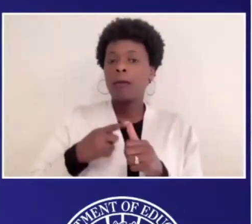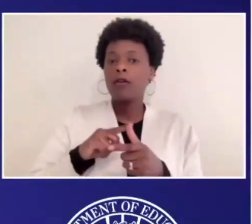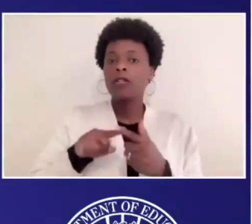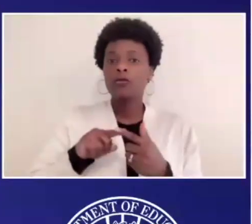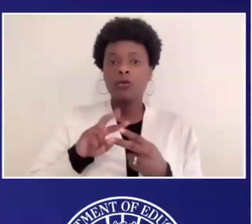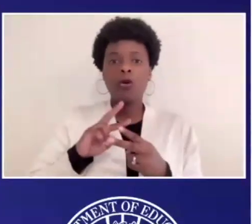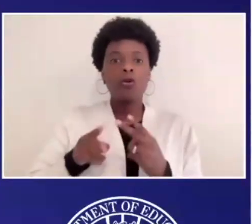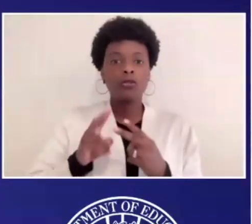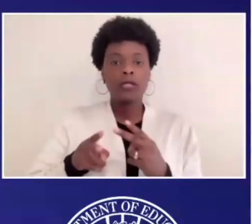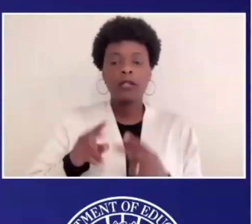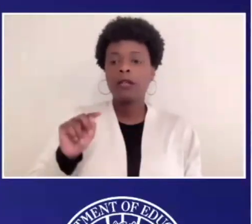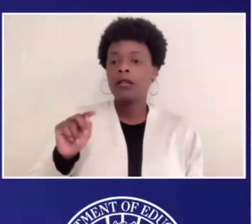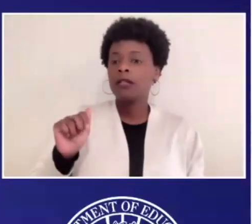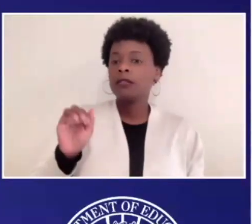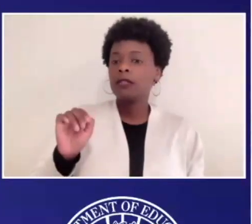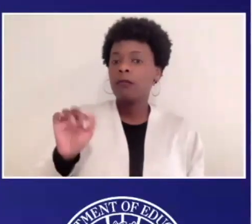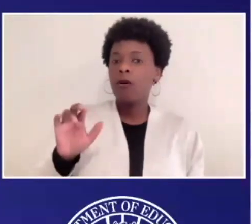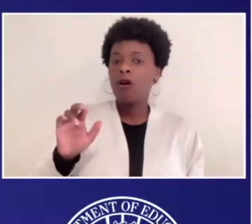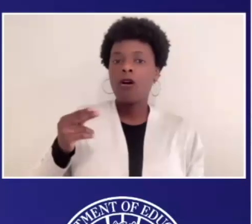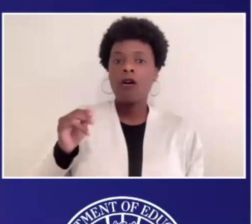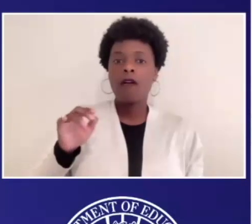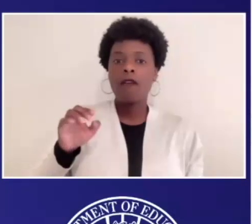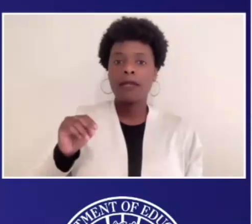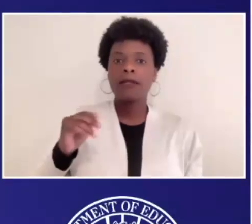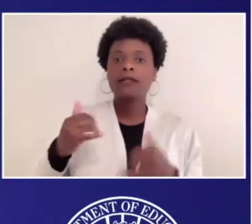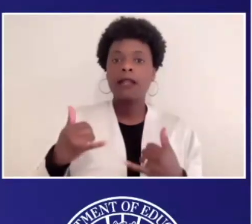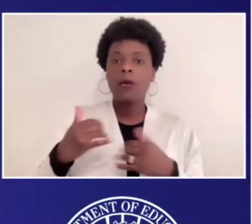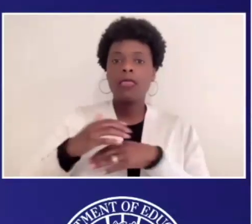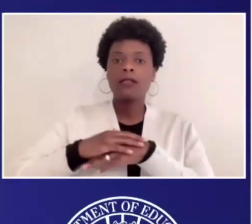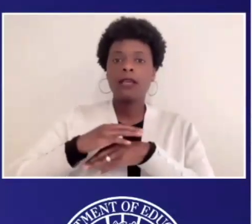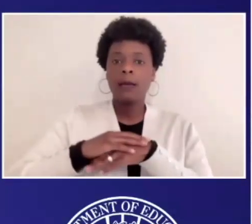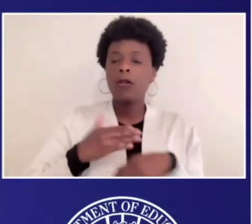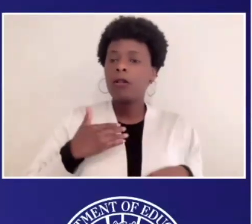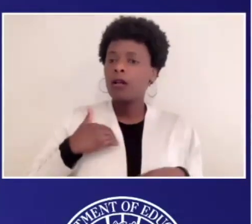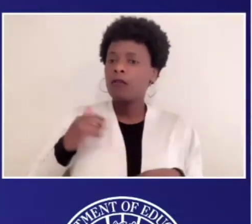community. We have Tamar Hoffman at the table. And right now we have a question from Jenna.